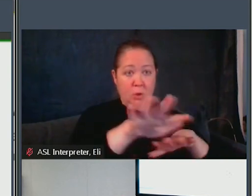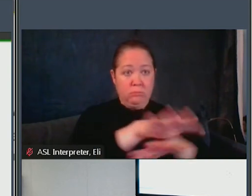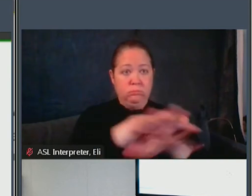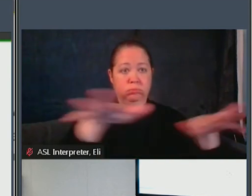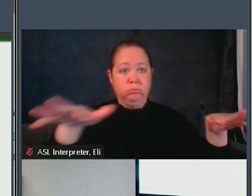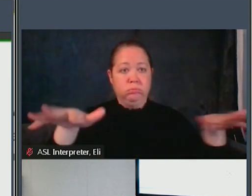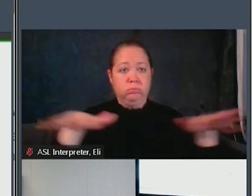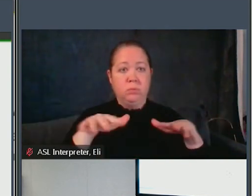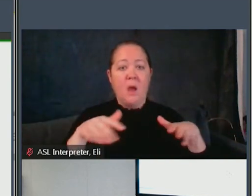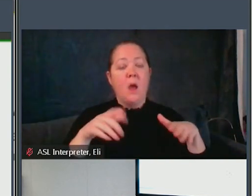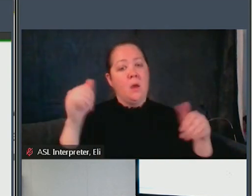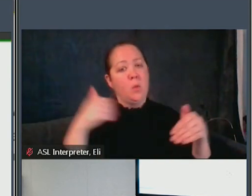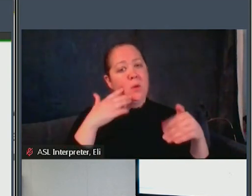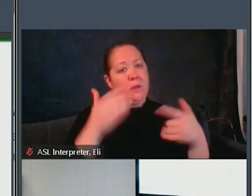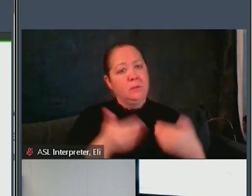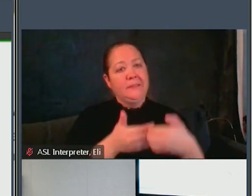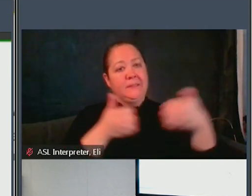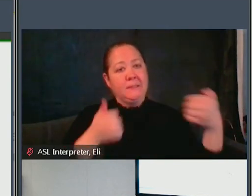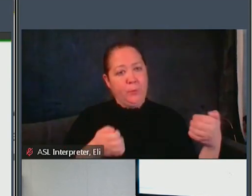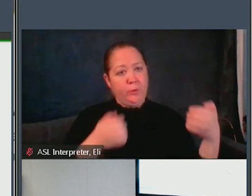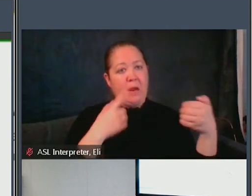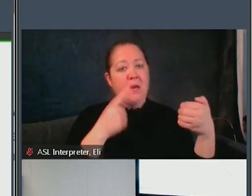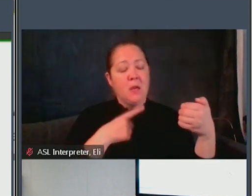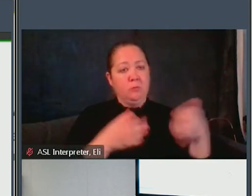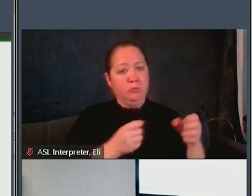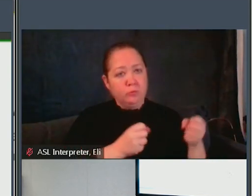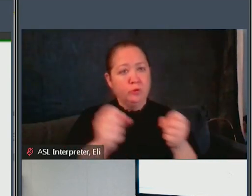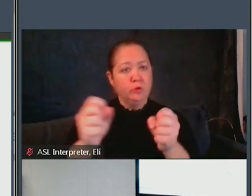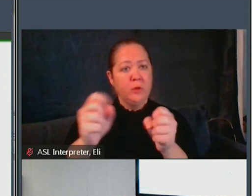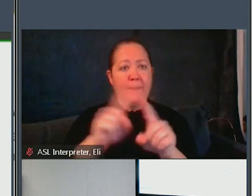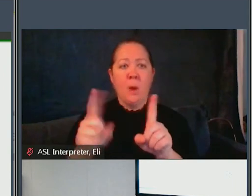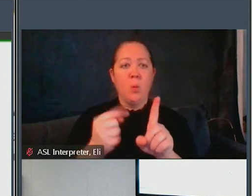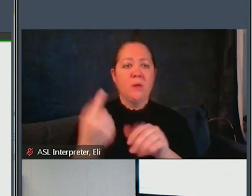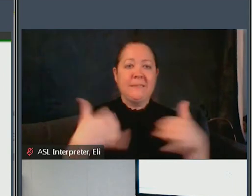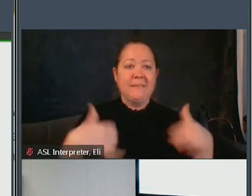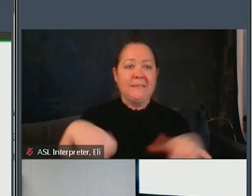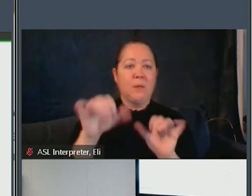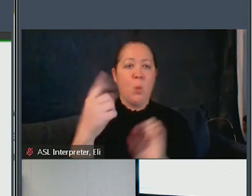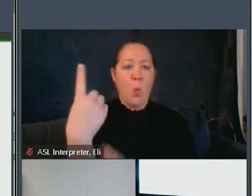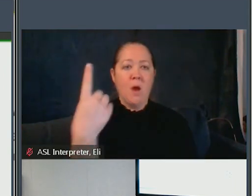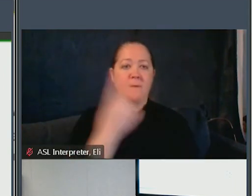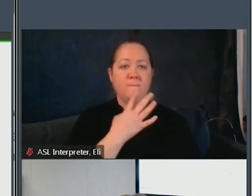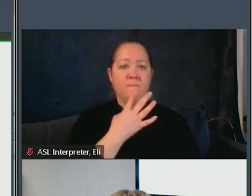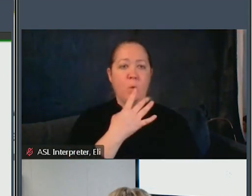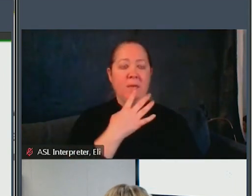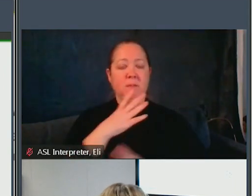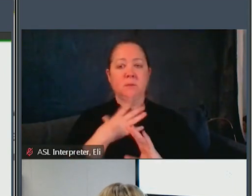we're still one voice expressing the same concerns. First, let me stress to the planning board members.